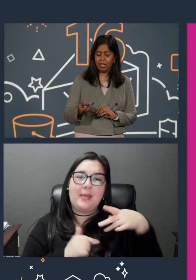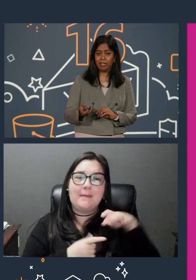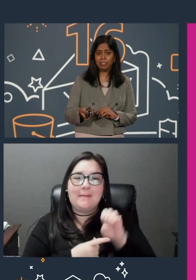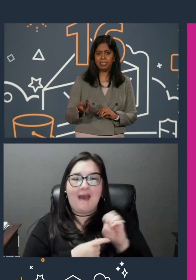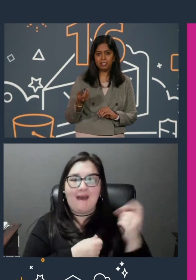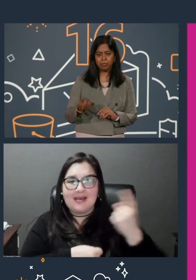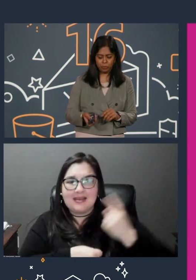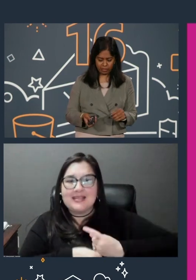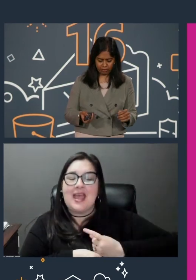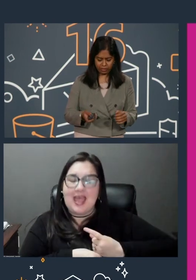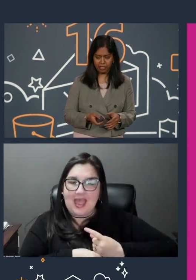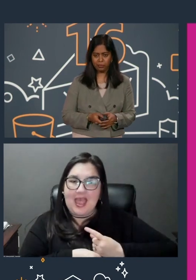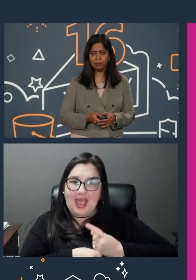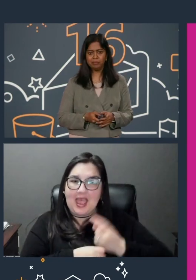And let's take some Q and A right now.